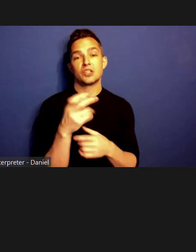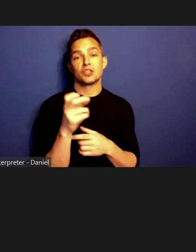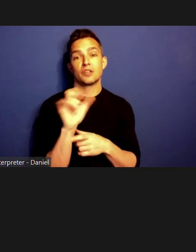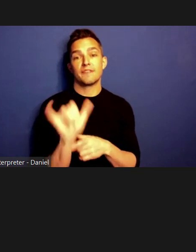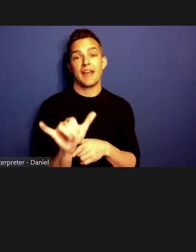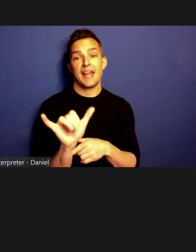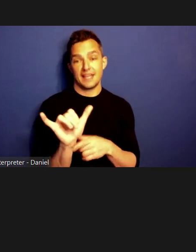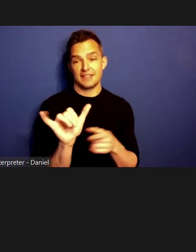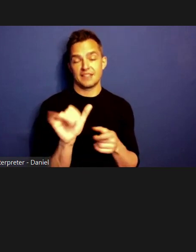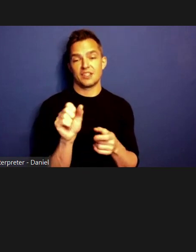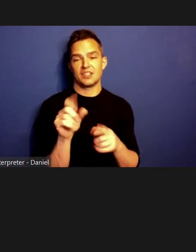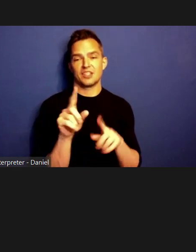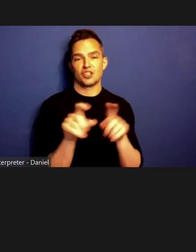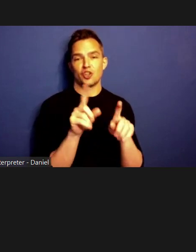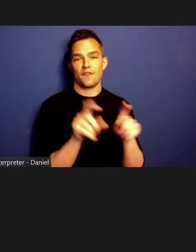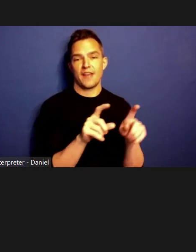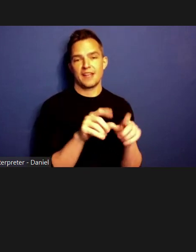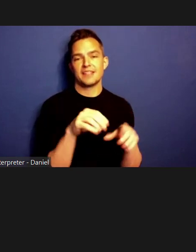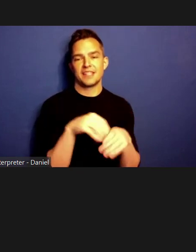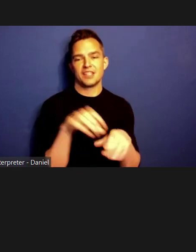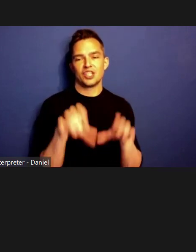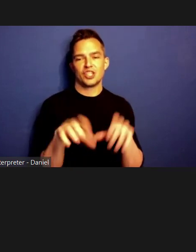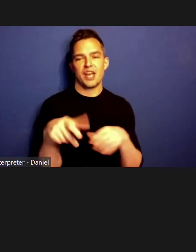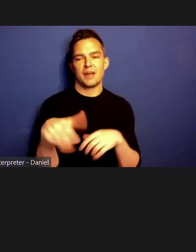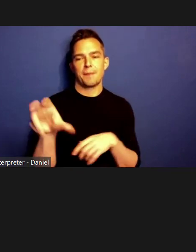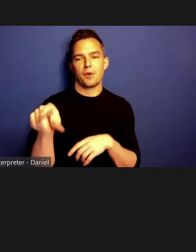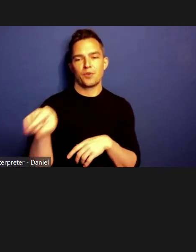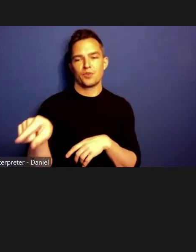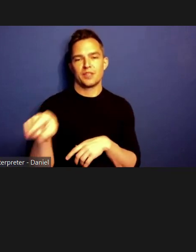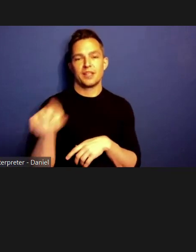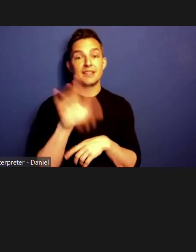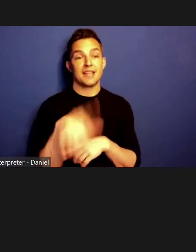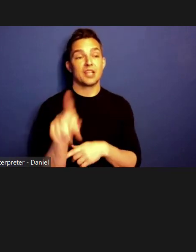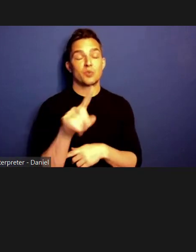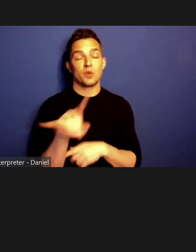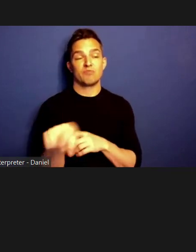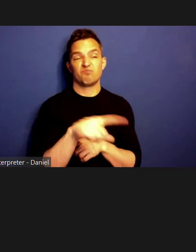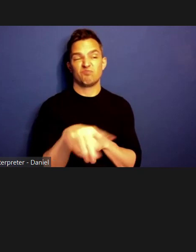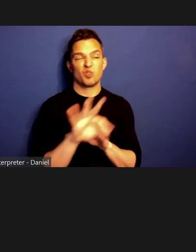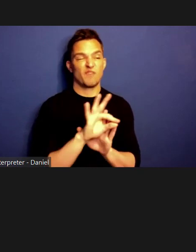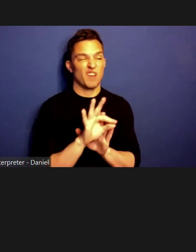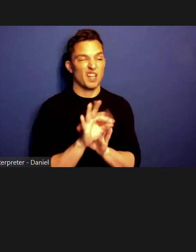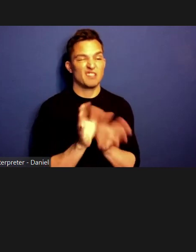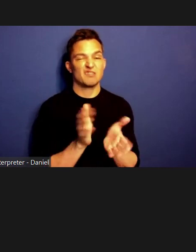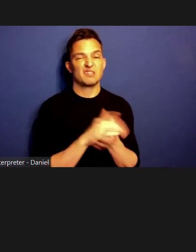This is where you will find a way to give us a little bit of feedback